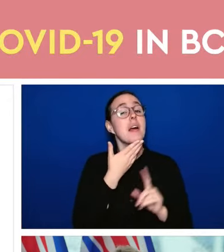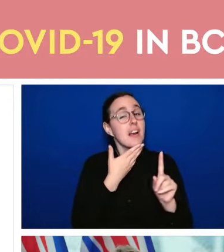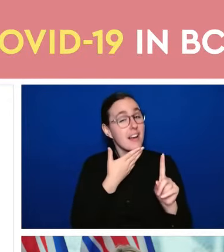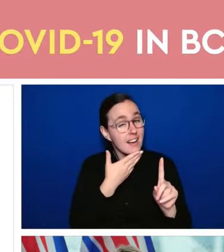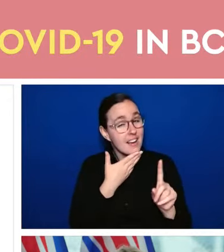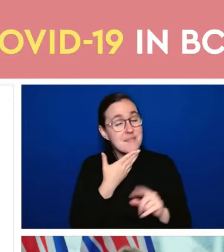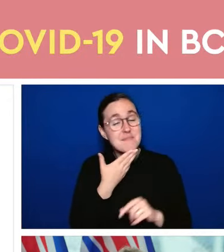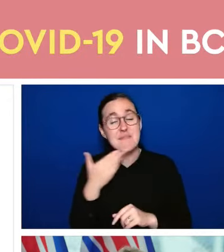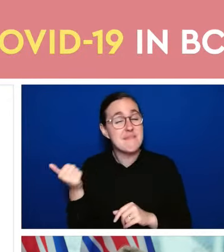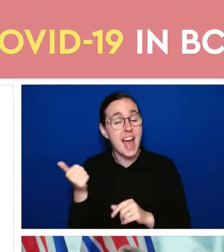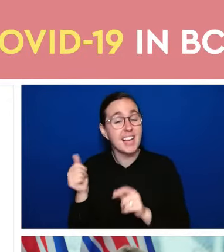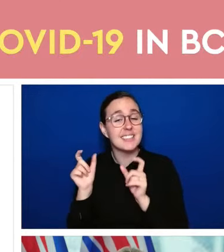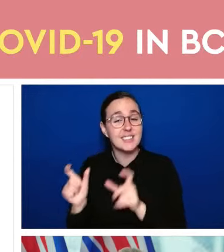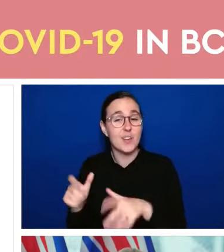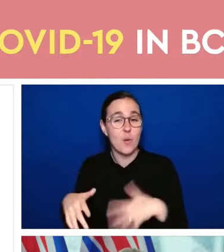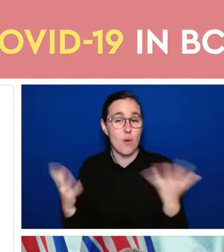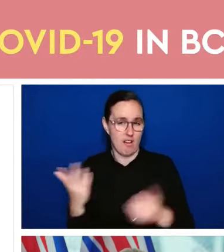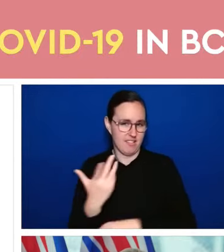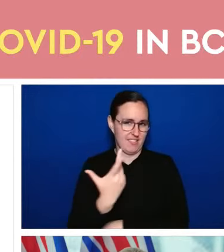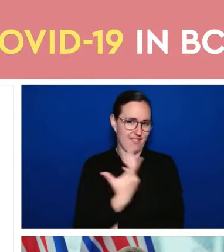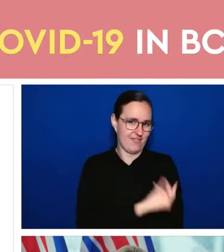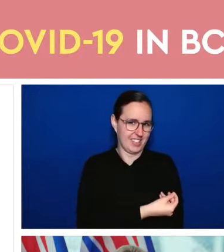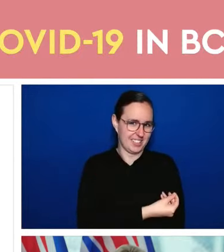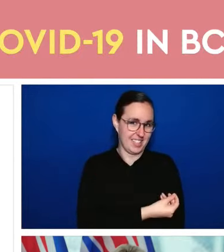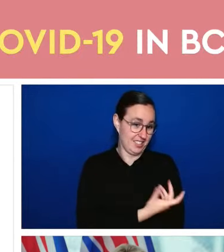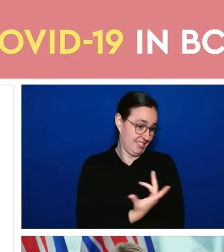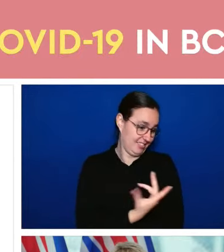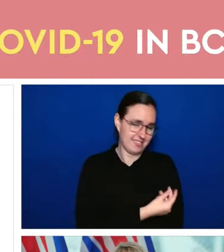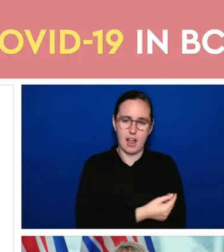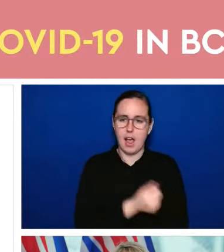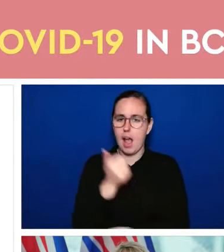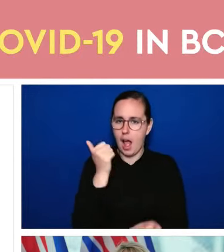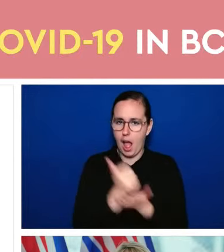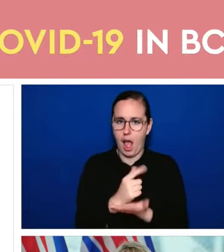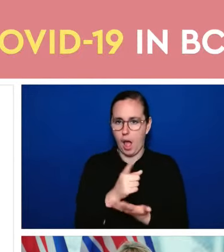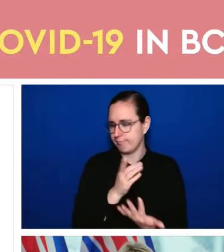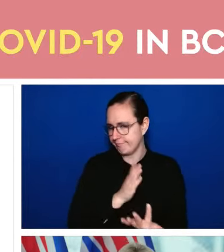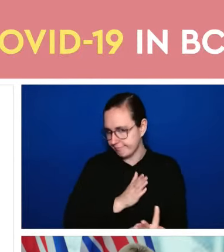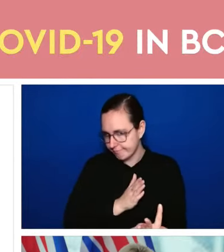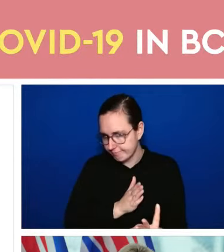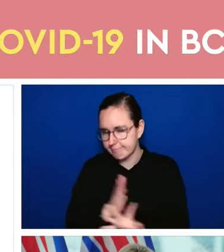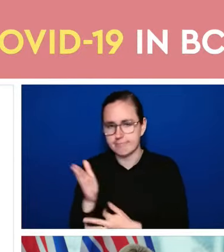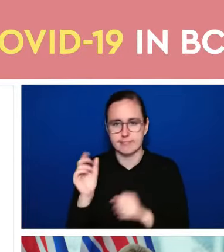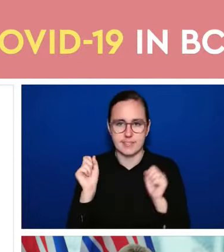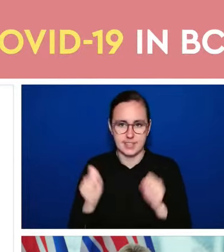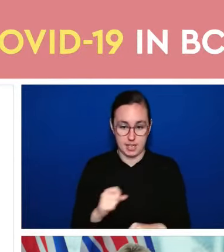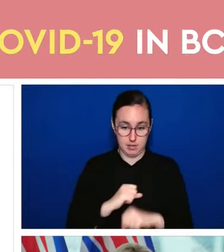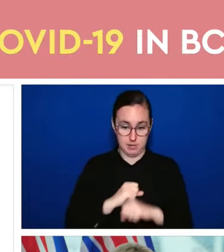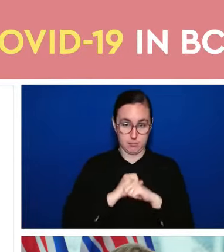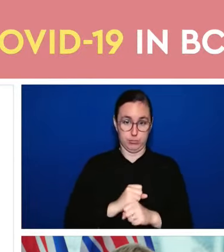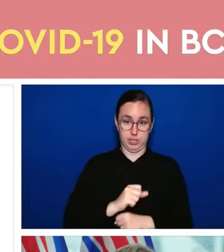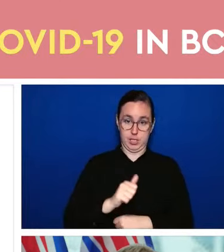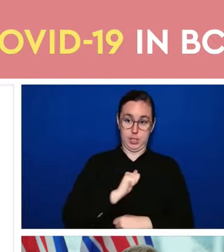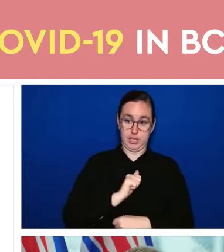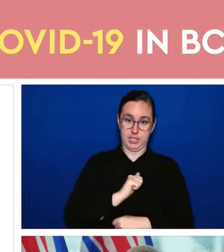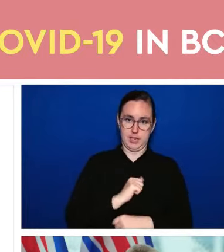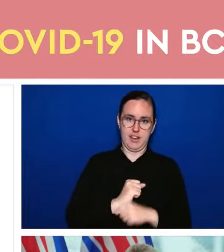protect us to protect our health care system. And protect each other as we go into the phone.